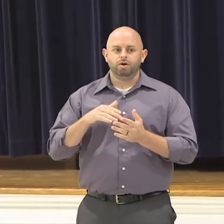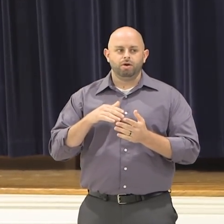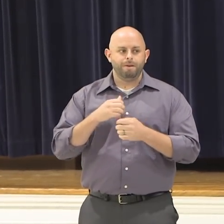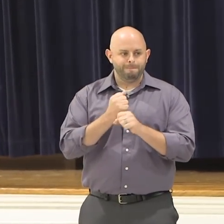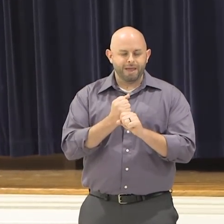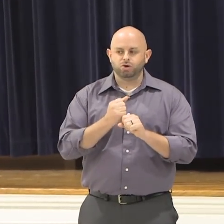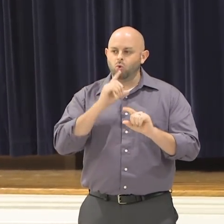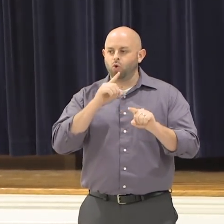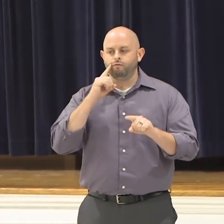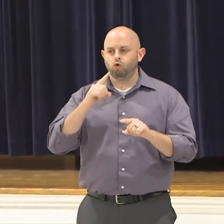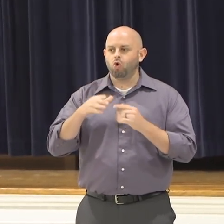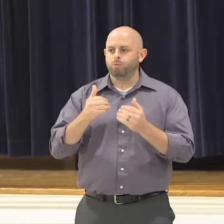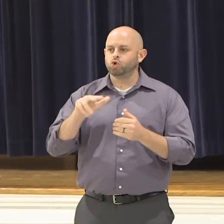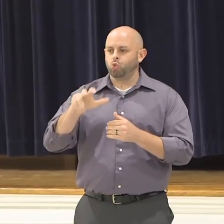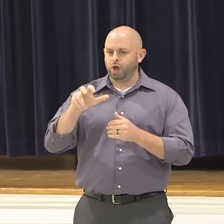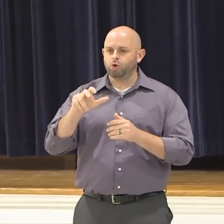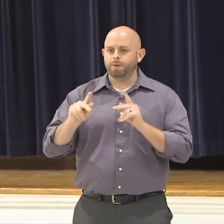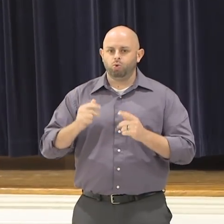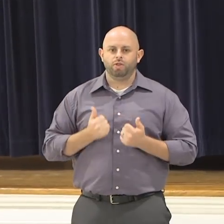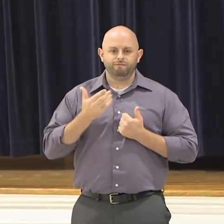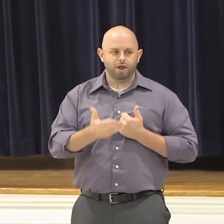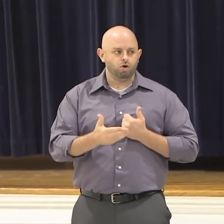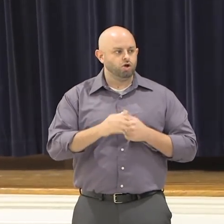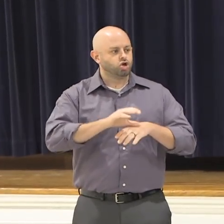nearly three hundred residents all these things like chocolate for you woohoo yay